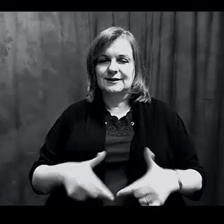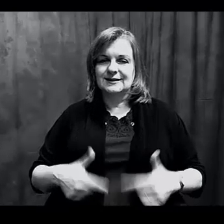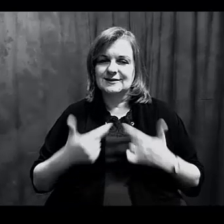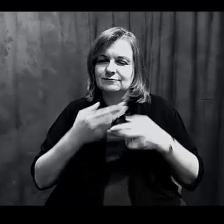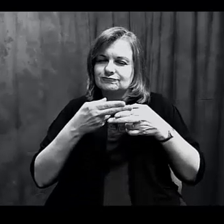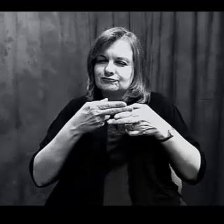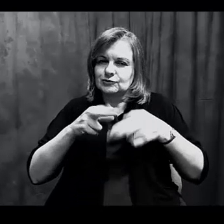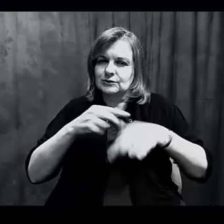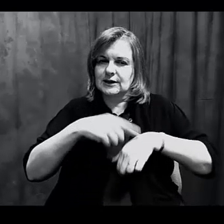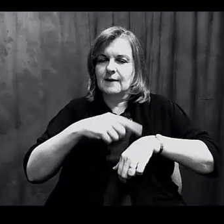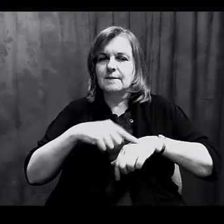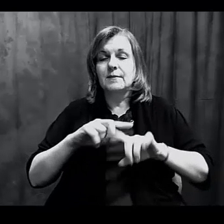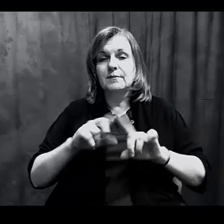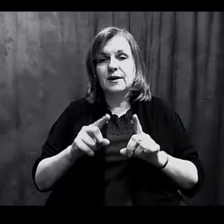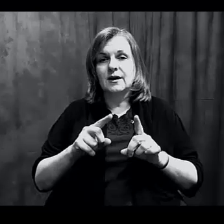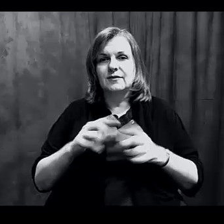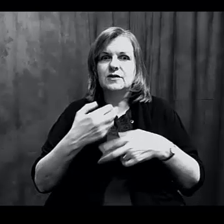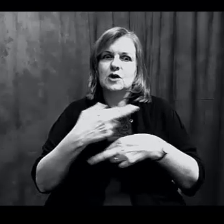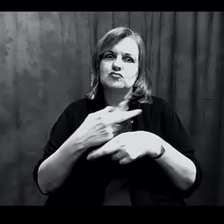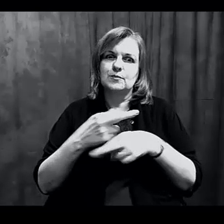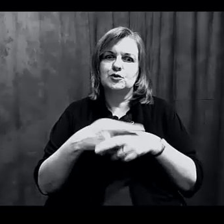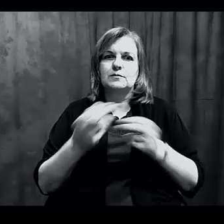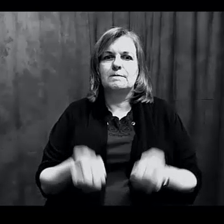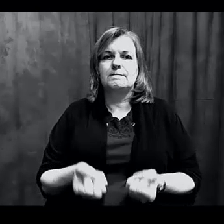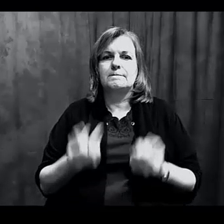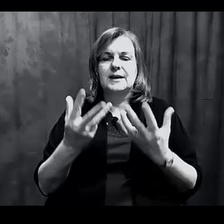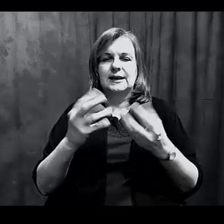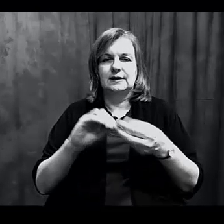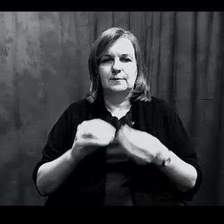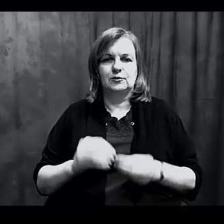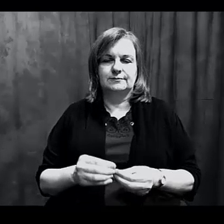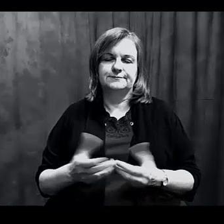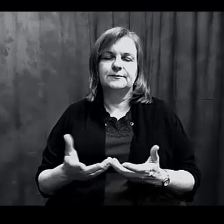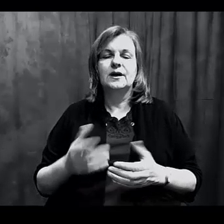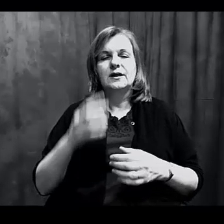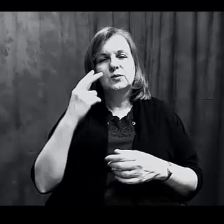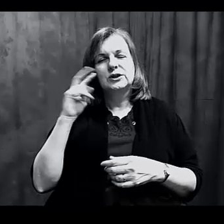derived characters are going to be some of the most important you see from our picture